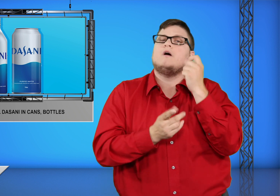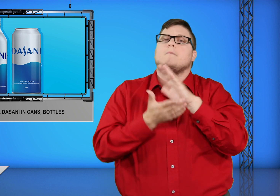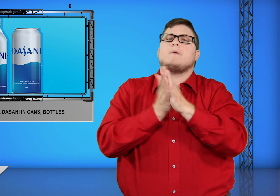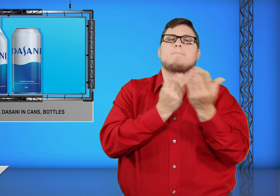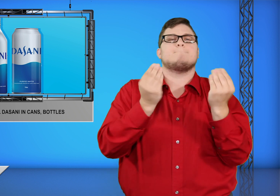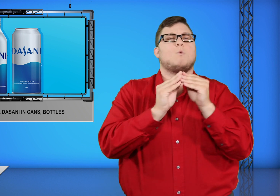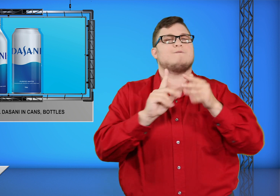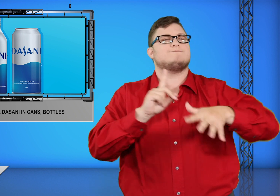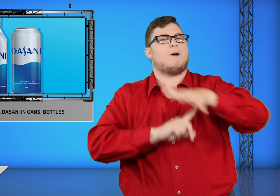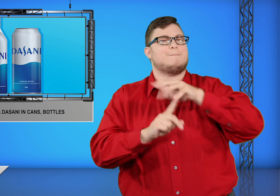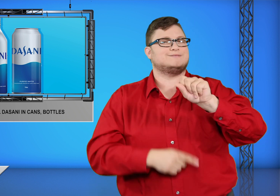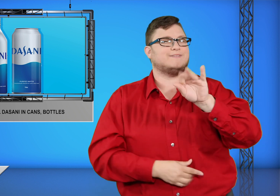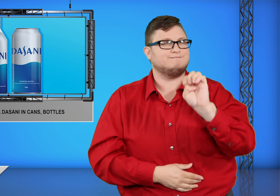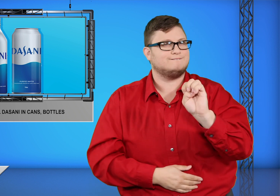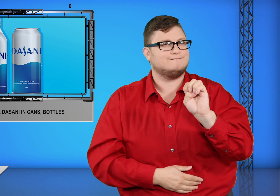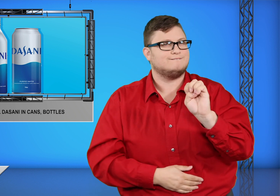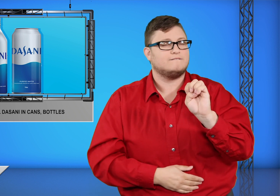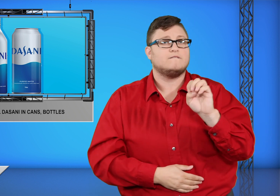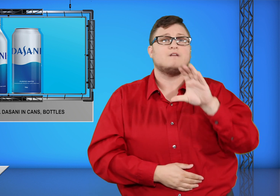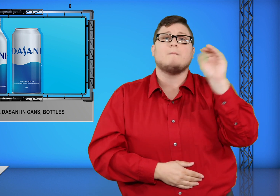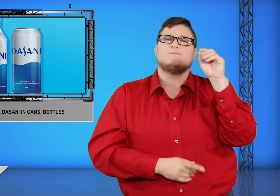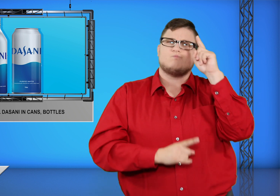to make it more environmentally friendly.